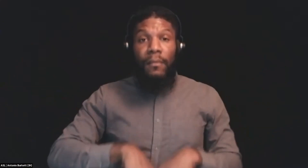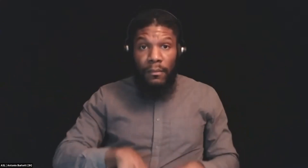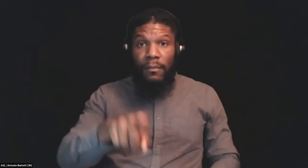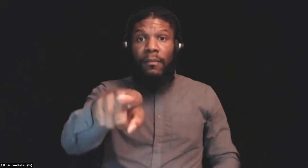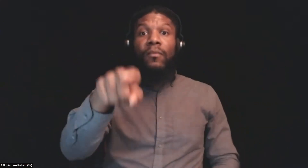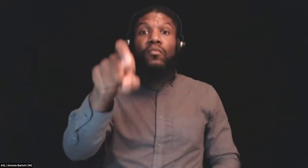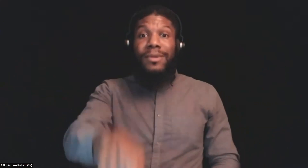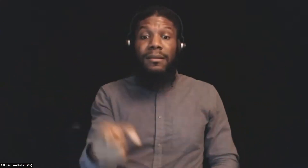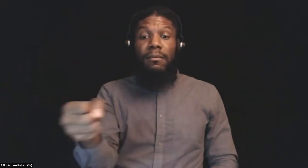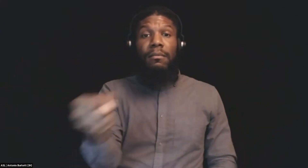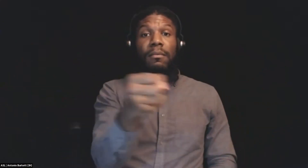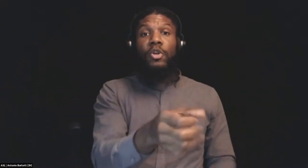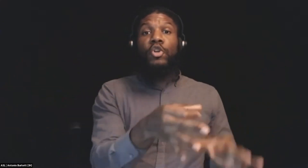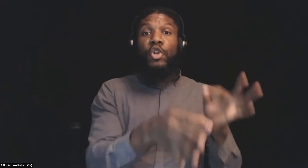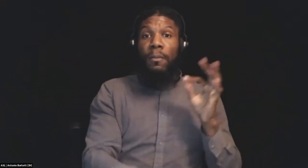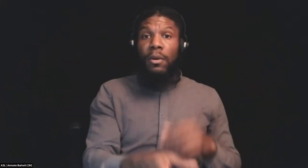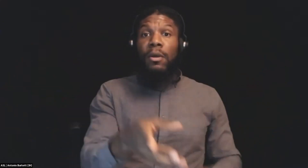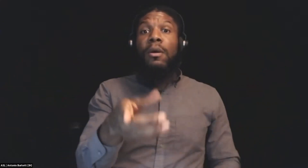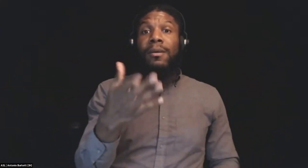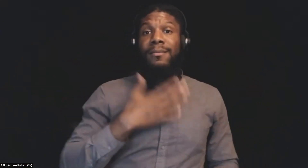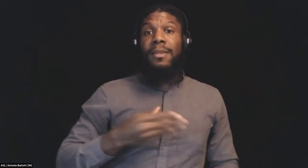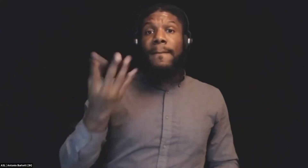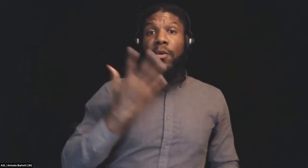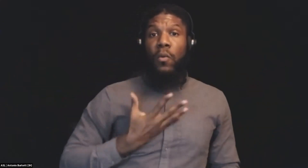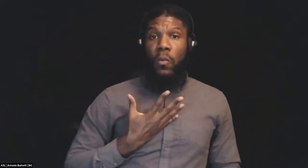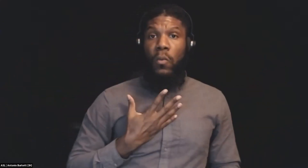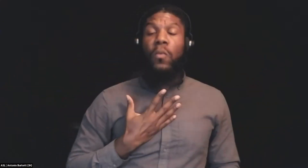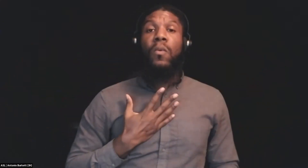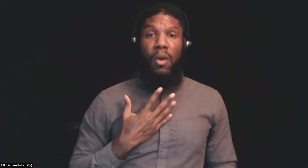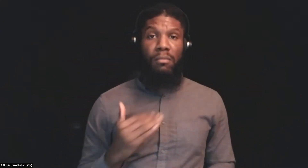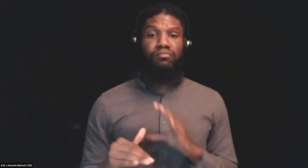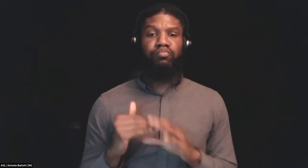an ASL interpreter in the room, with you please just chat me, and I will make sure that happens.